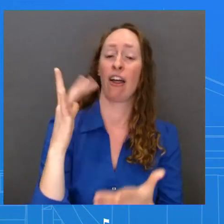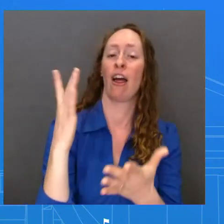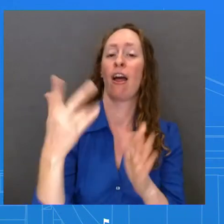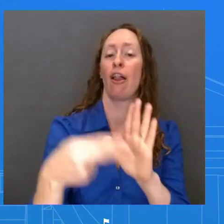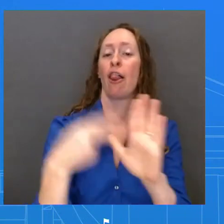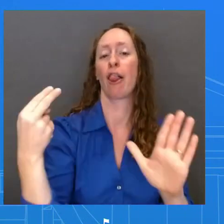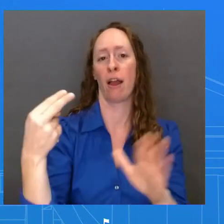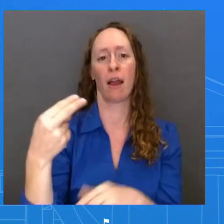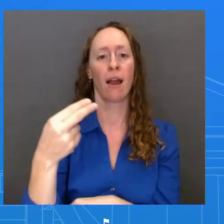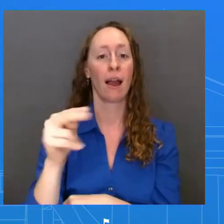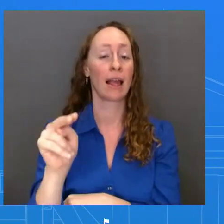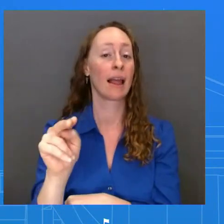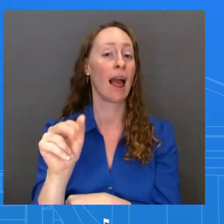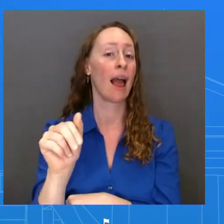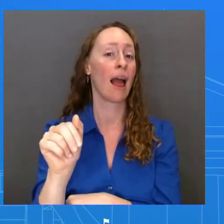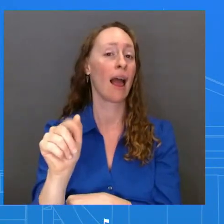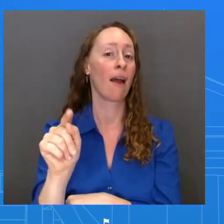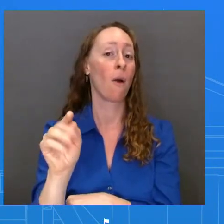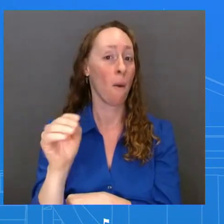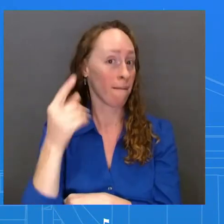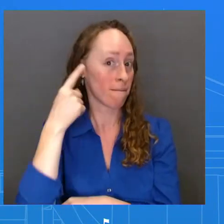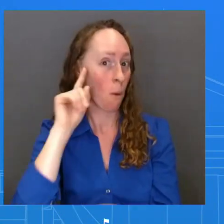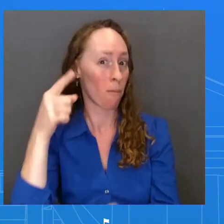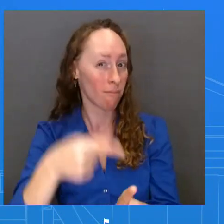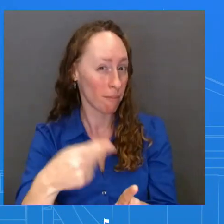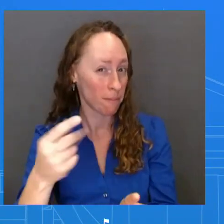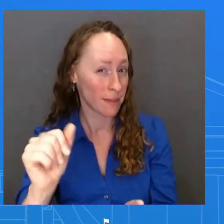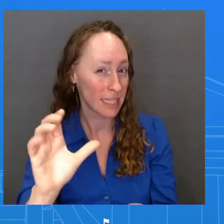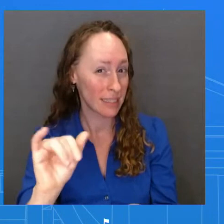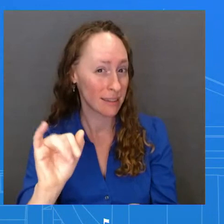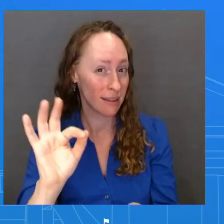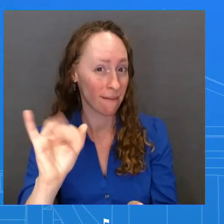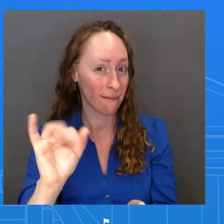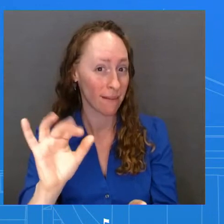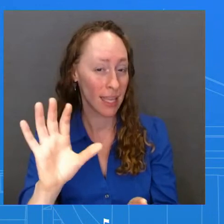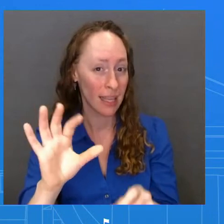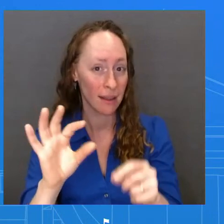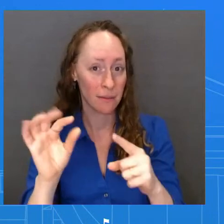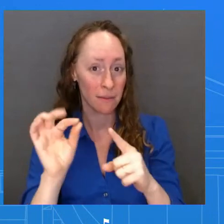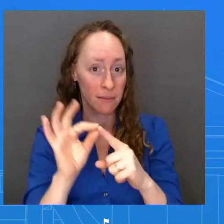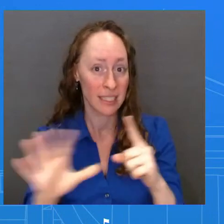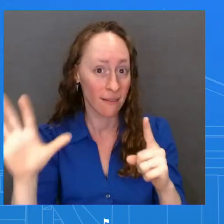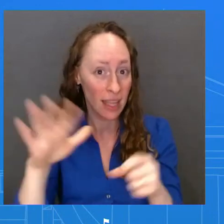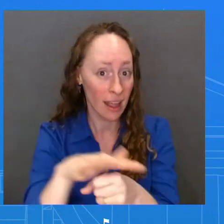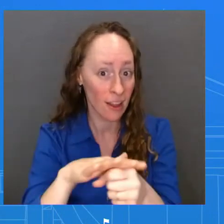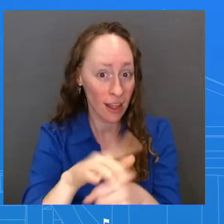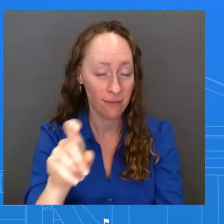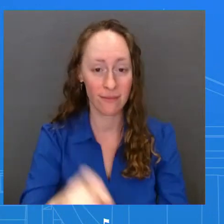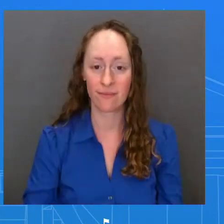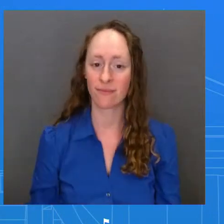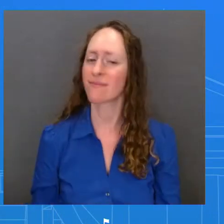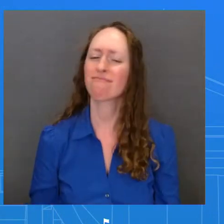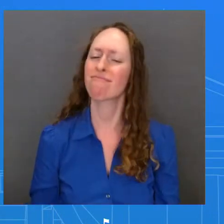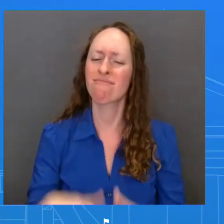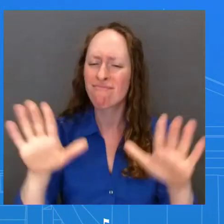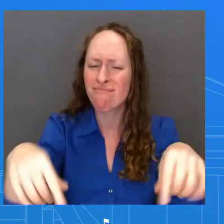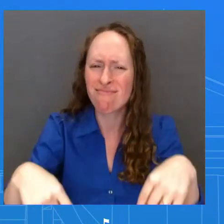and so will both Japan and Korea. Second, we've had a combined 150 years